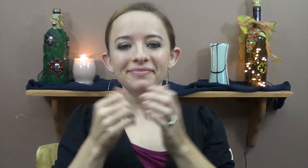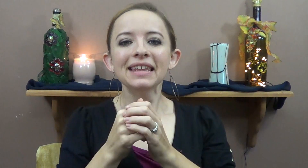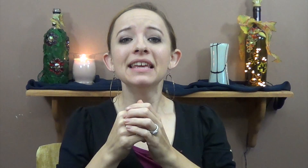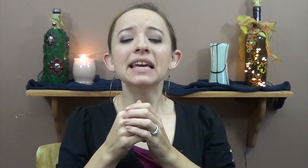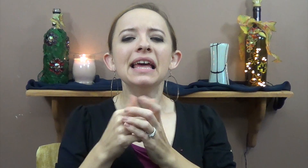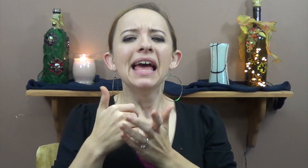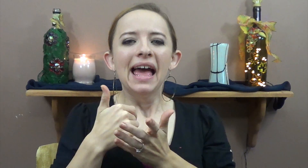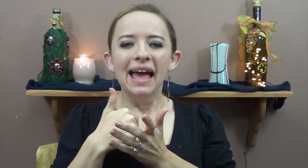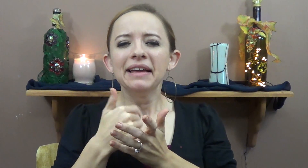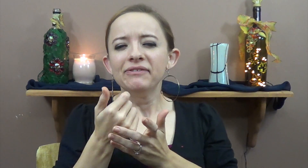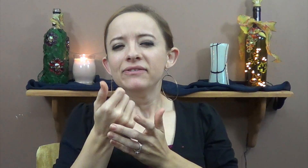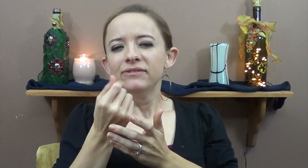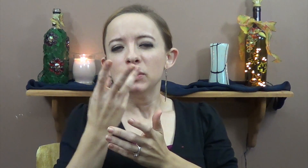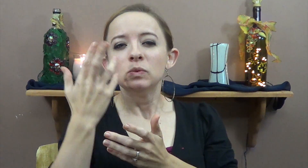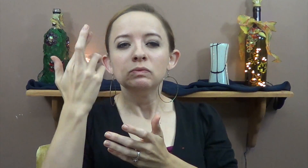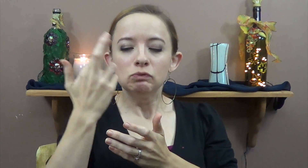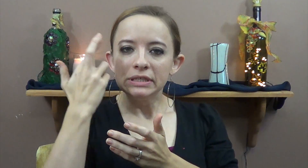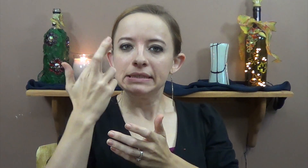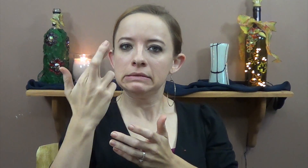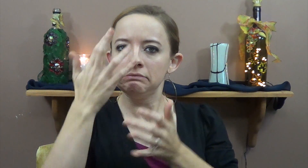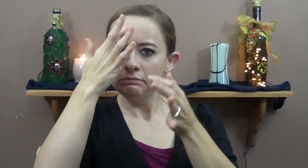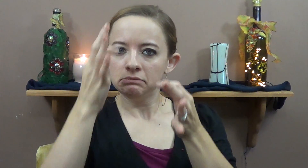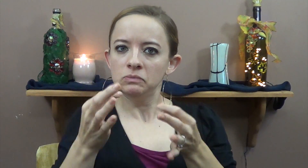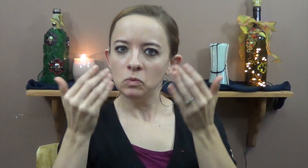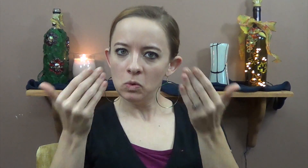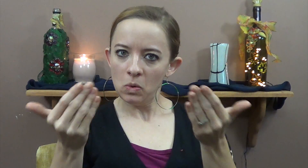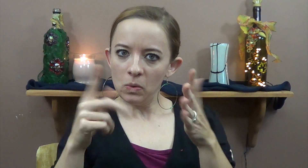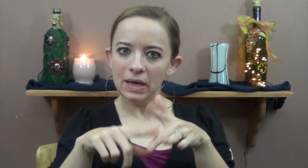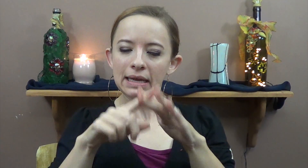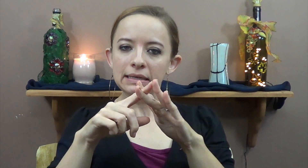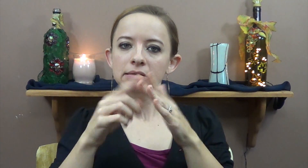I'm actually signing. There's a few reasons why